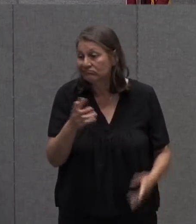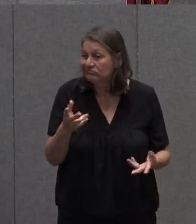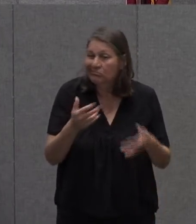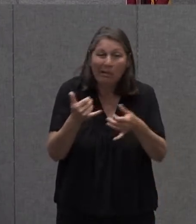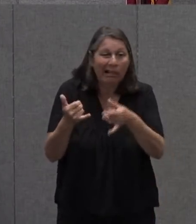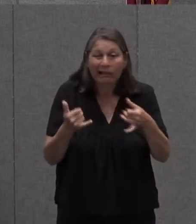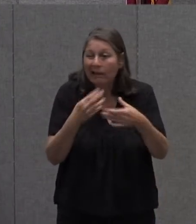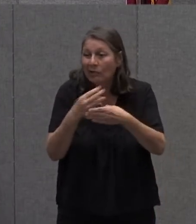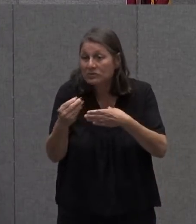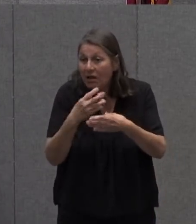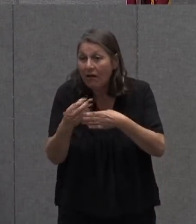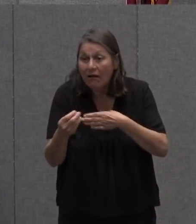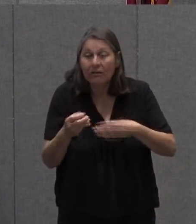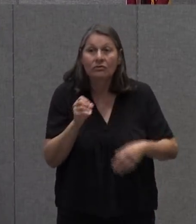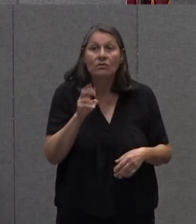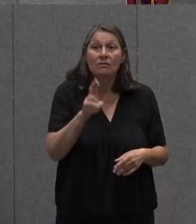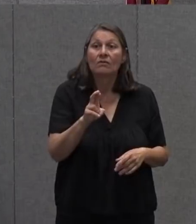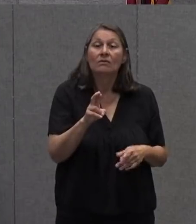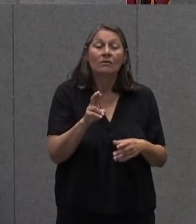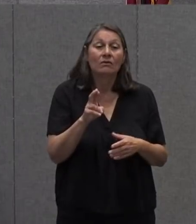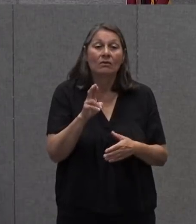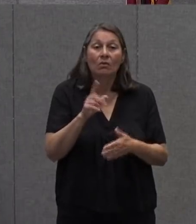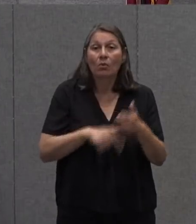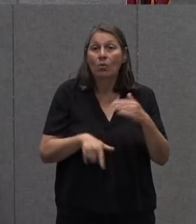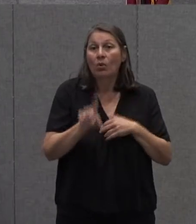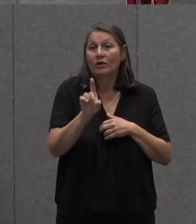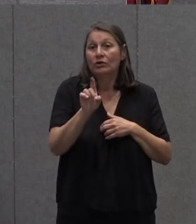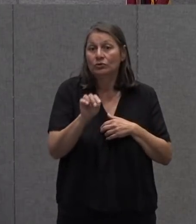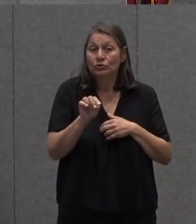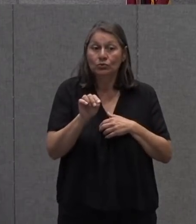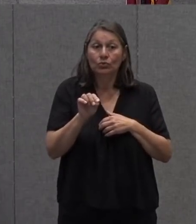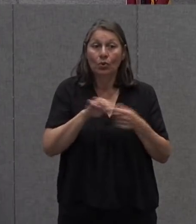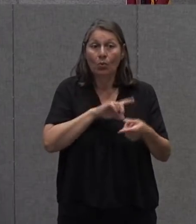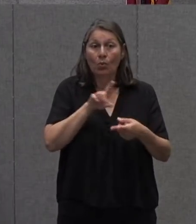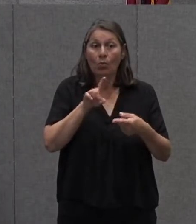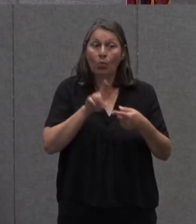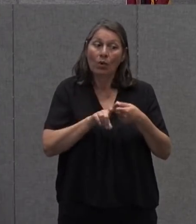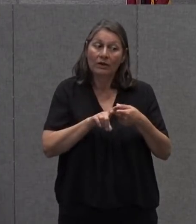or what you're doing on your time when we're not in school.